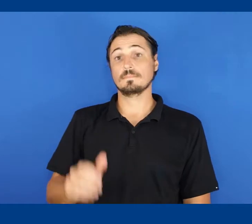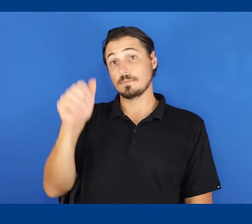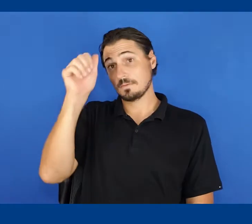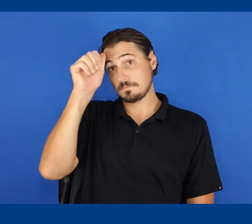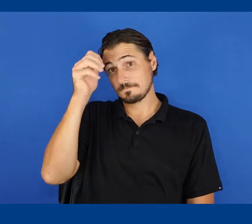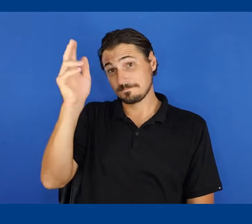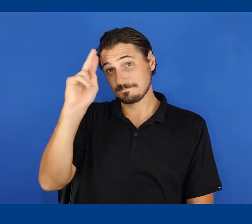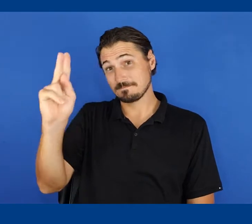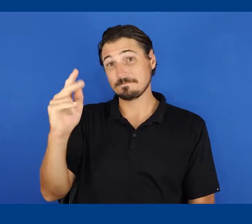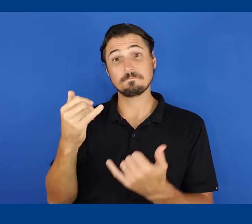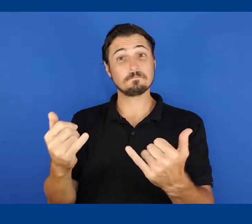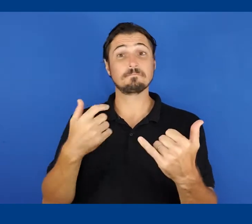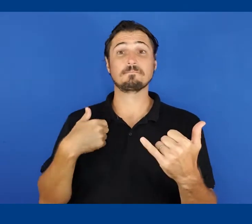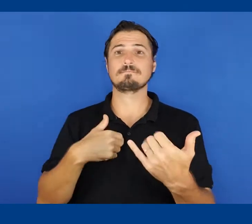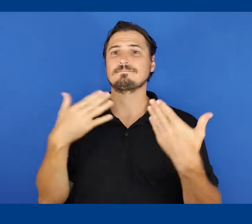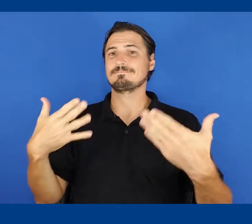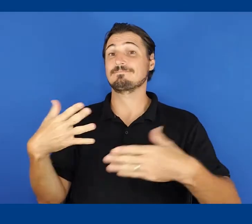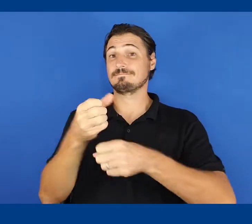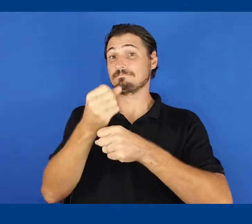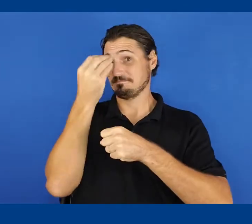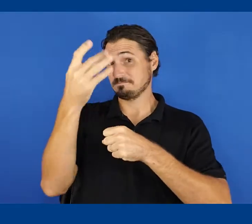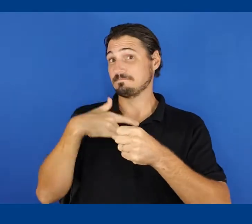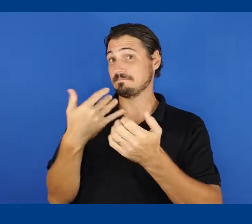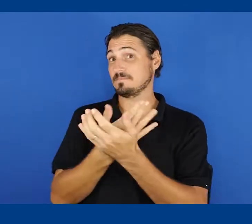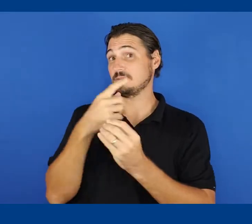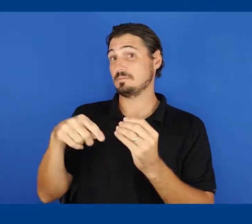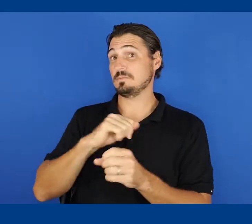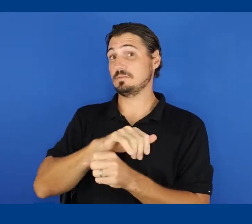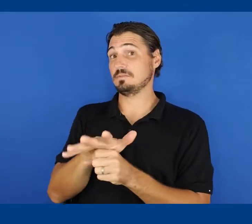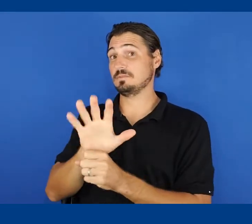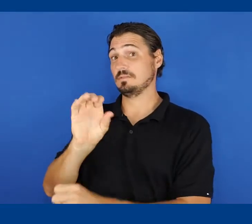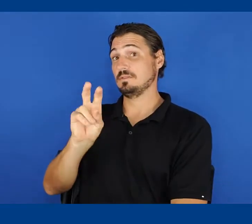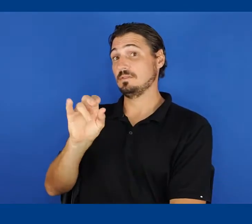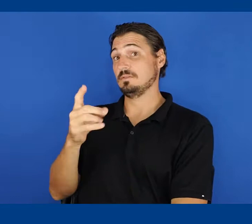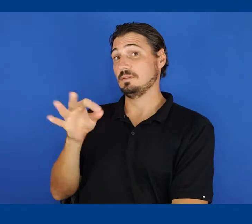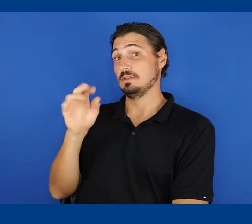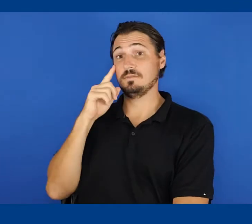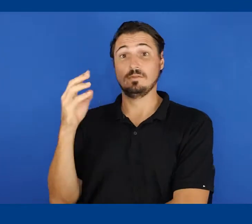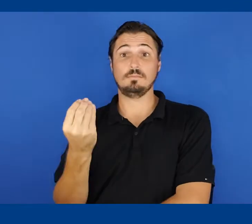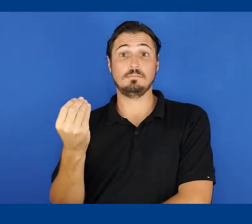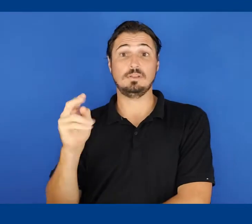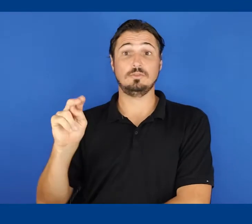Aloha Kaua‘i. Here is our COVID-19 briefing from Team Kaua‘i for Monday, November 16